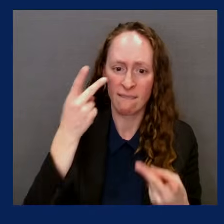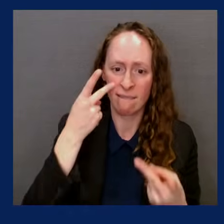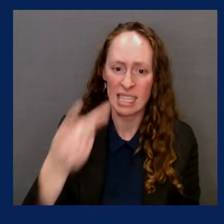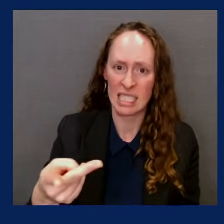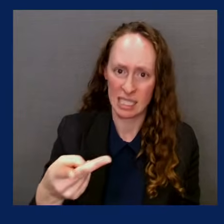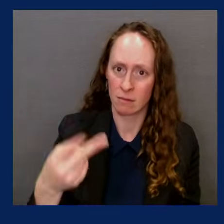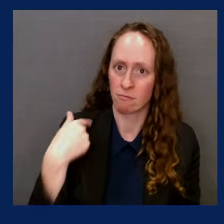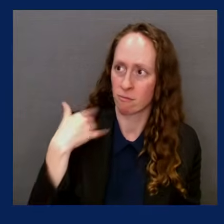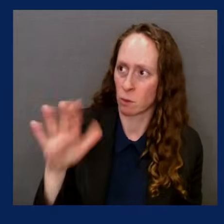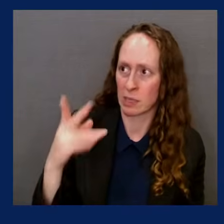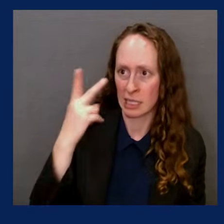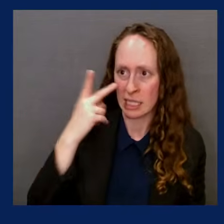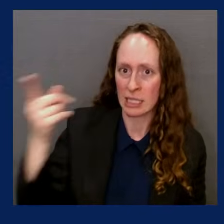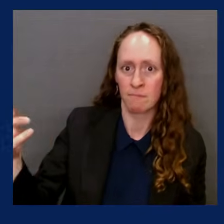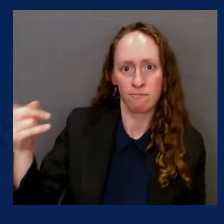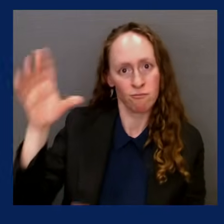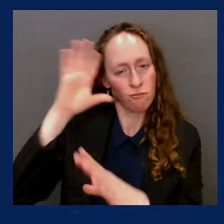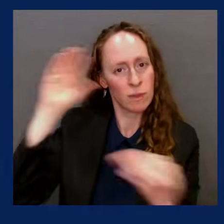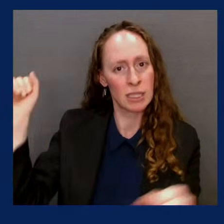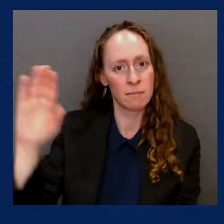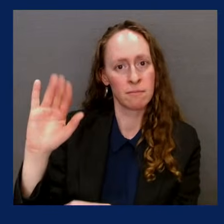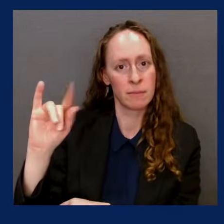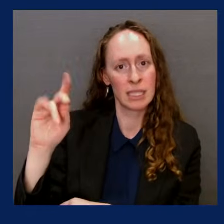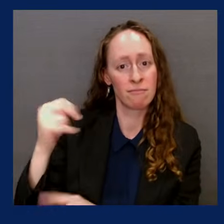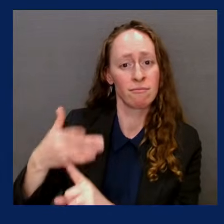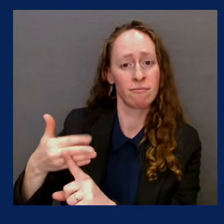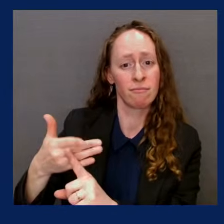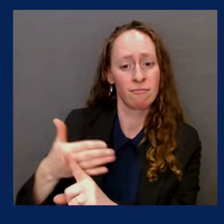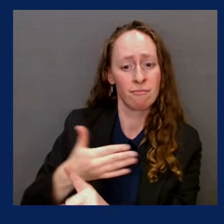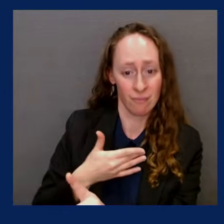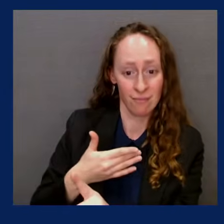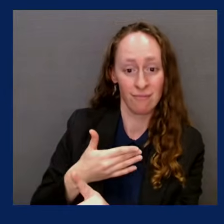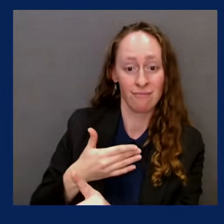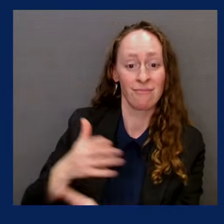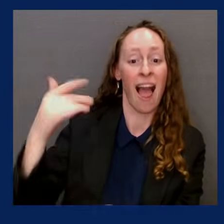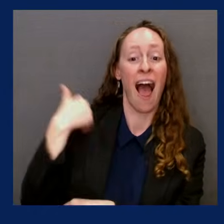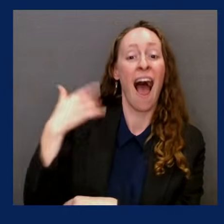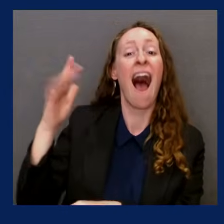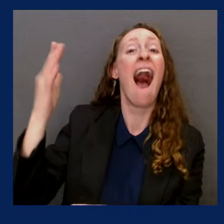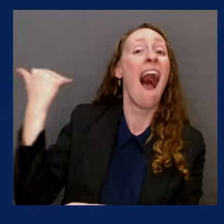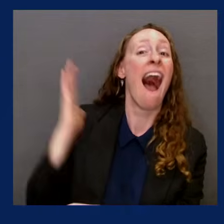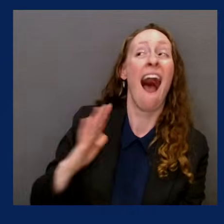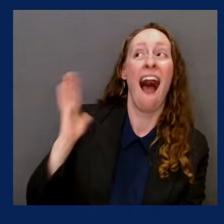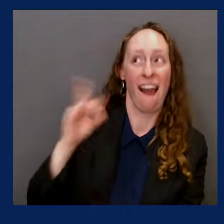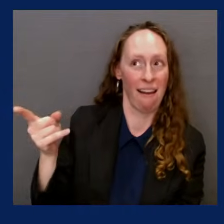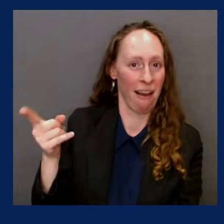just next door here some years ago. And I'm very confident in the discussions